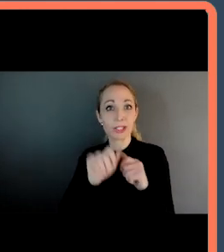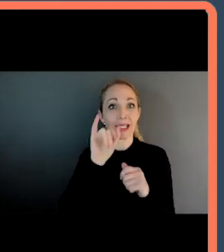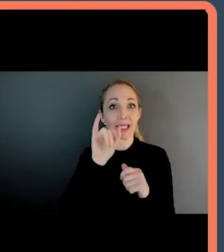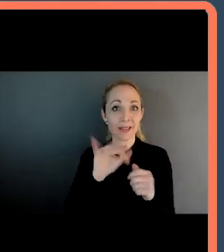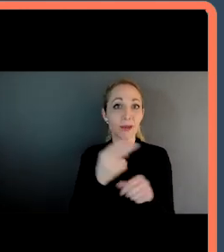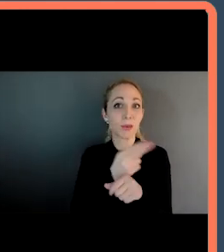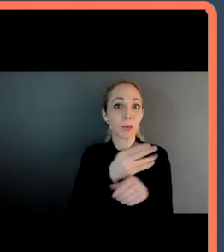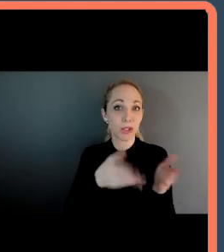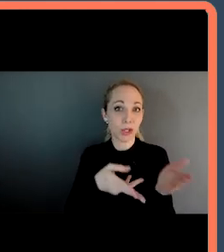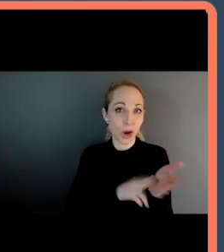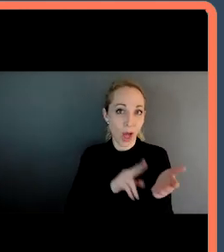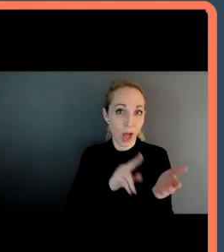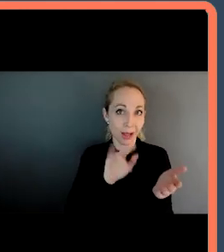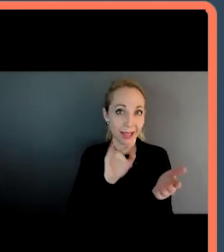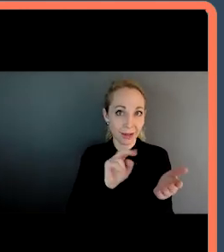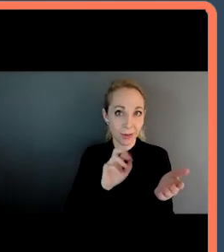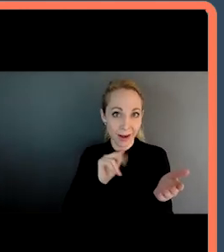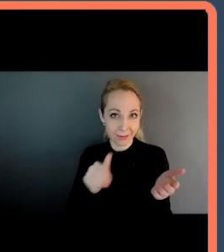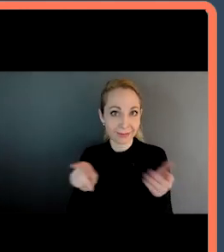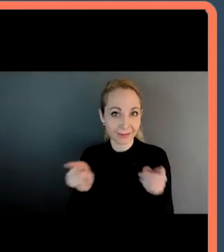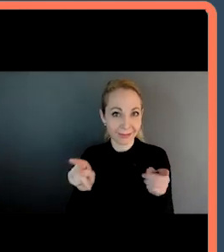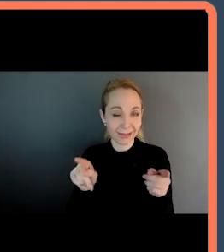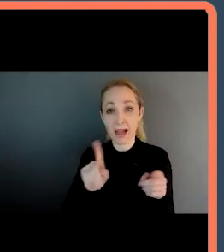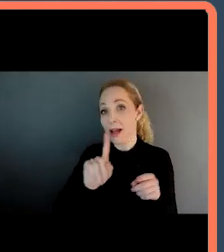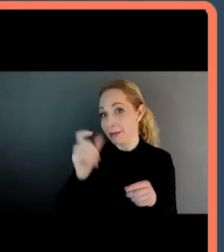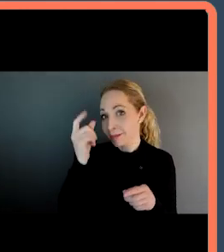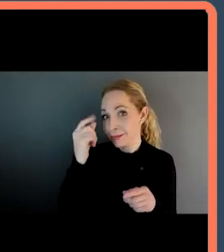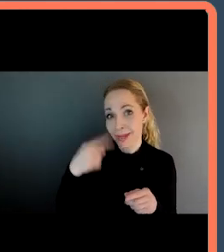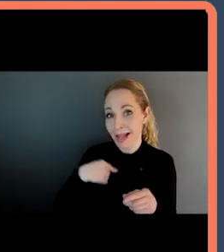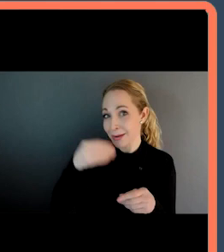I DON'T CARE ABOUT THAT FOR THE SIDEBAR OR THE FOOTER.